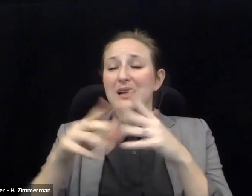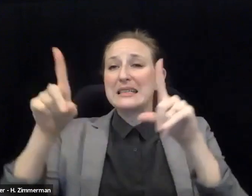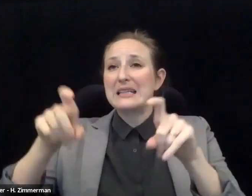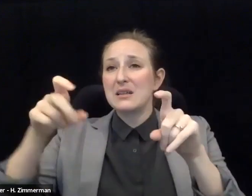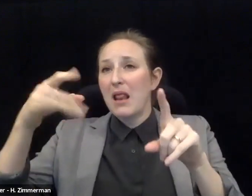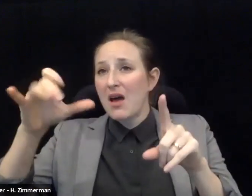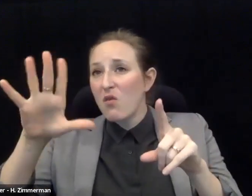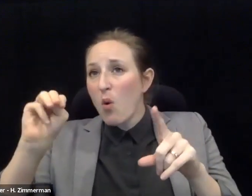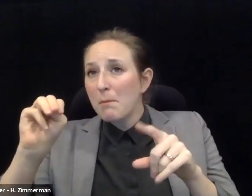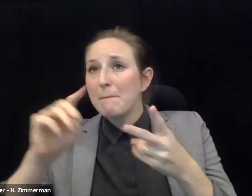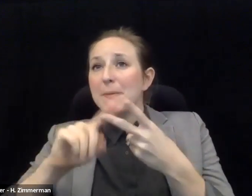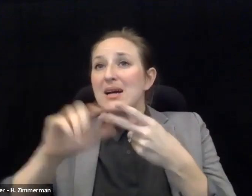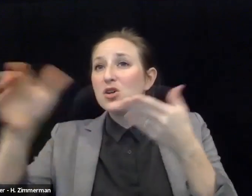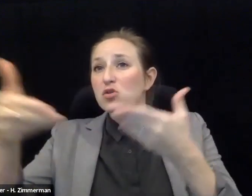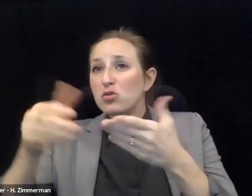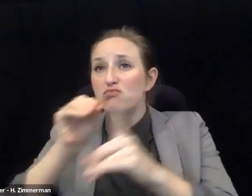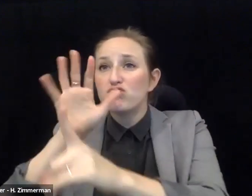students to the platform so they know how to use it. And